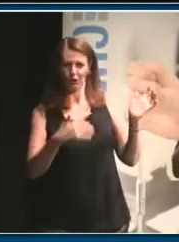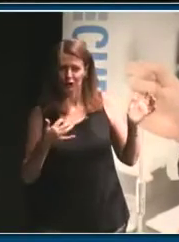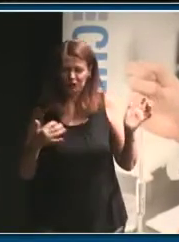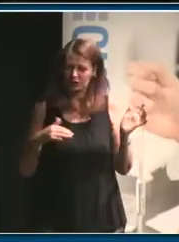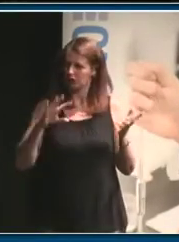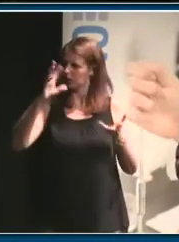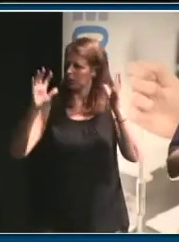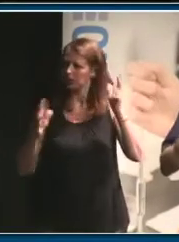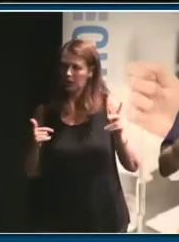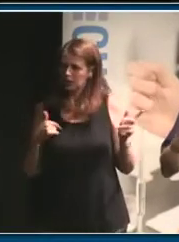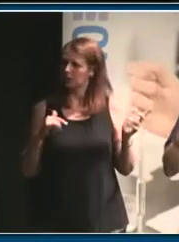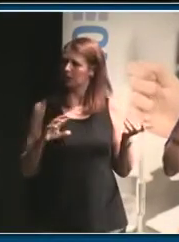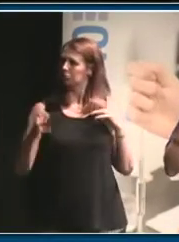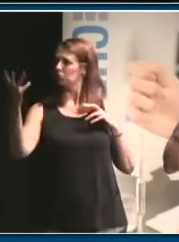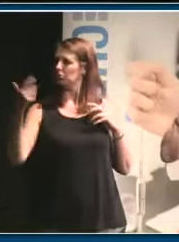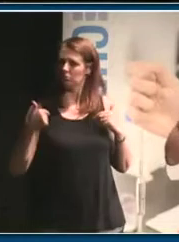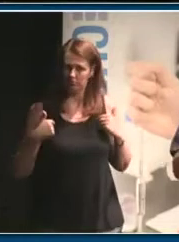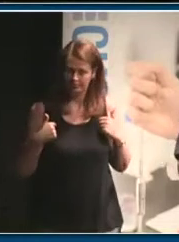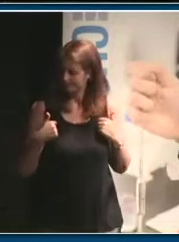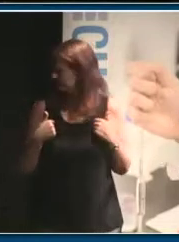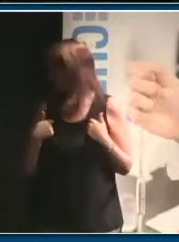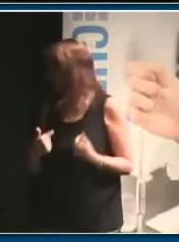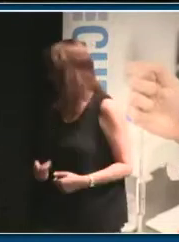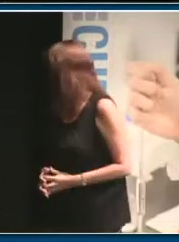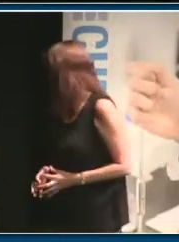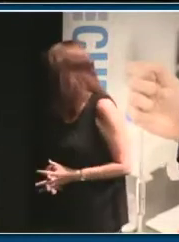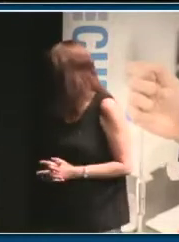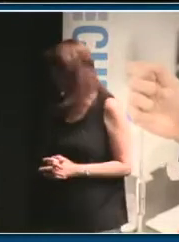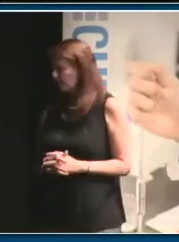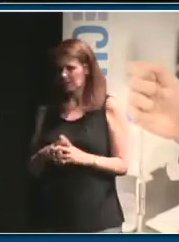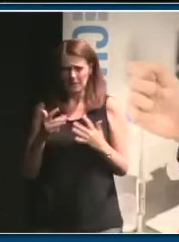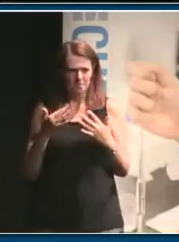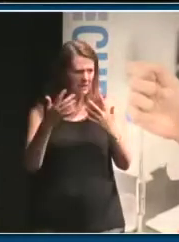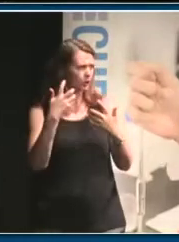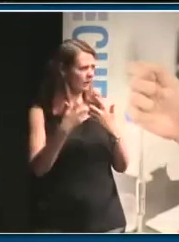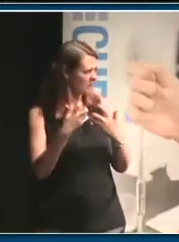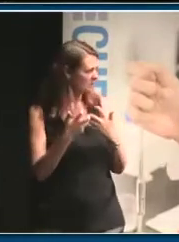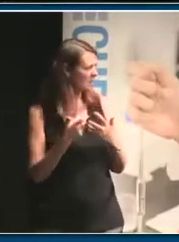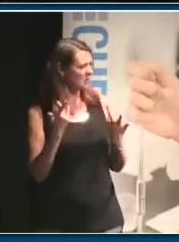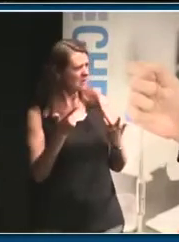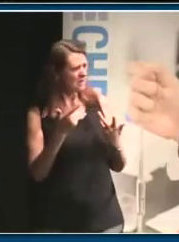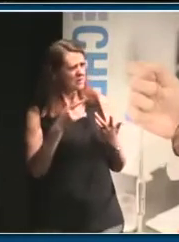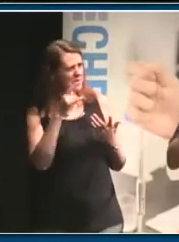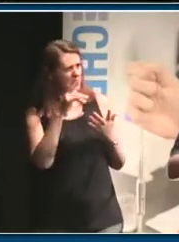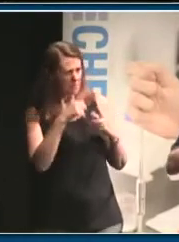here? So at university of Massachusetts like many universities even a music major has to take other